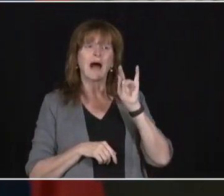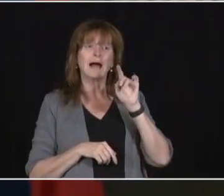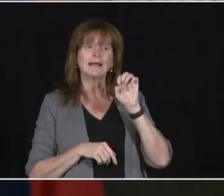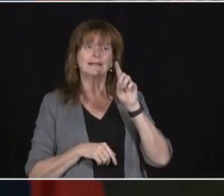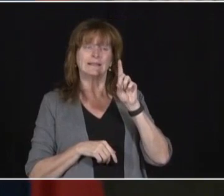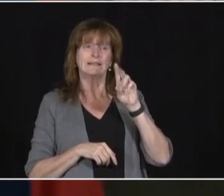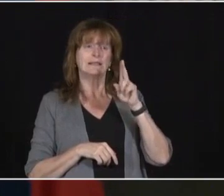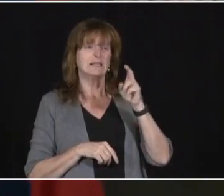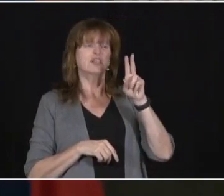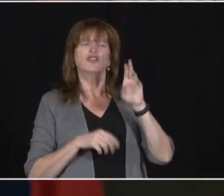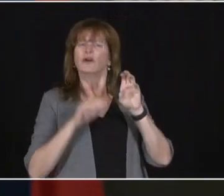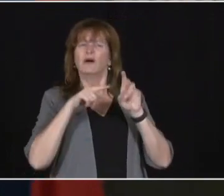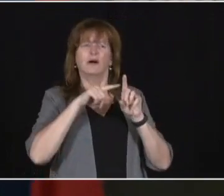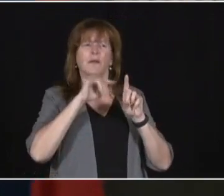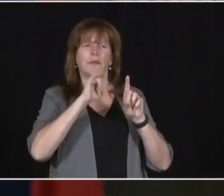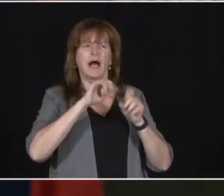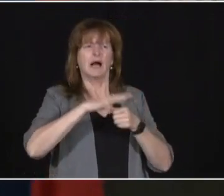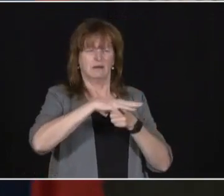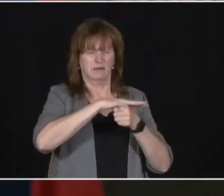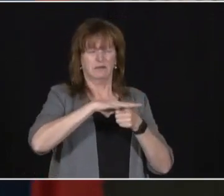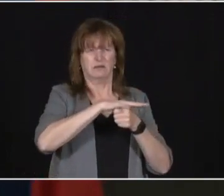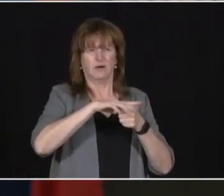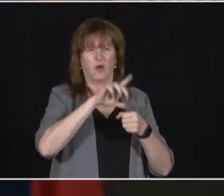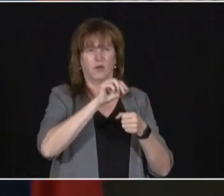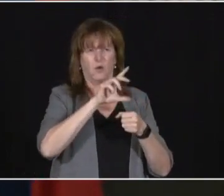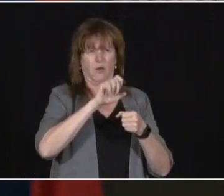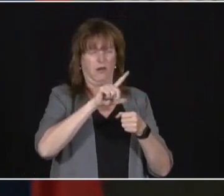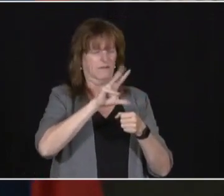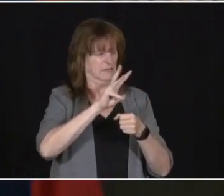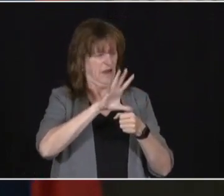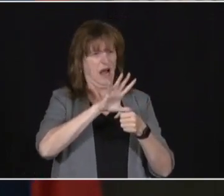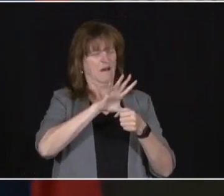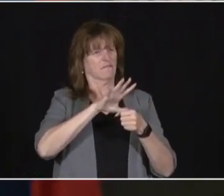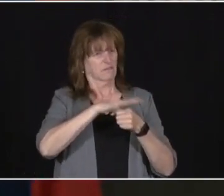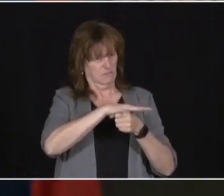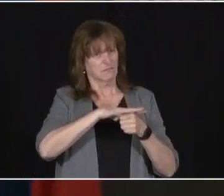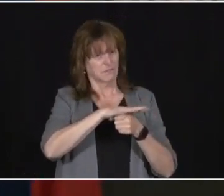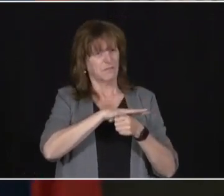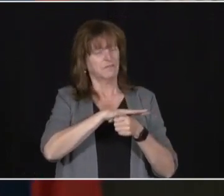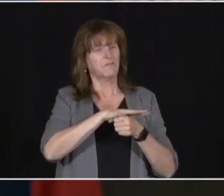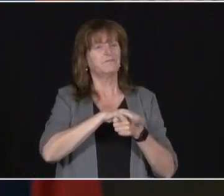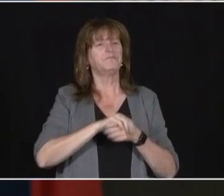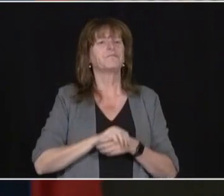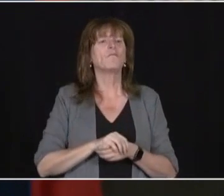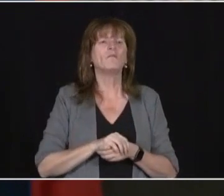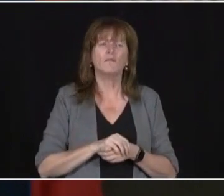the local 75, we are investing almost $2 million to create a virtual action center to help impacted workers upgrade the skills.